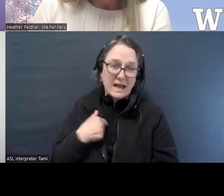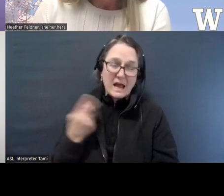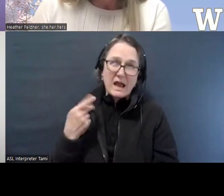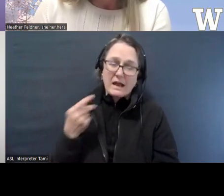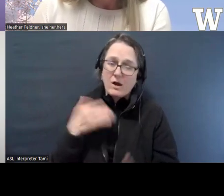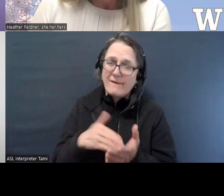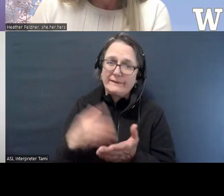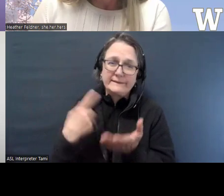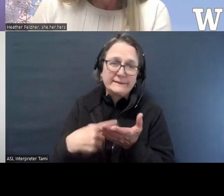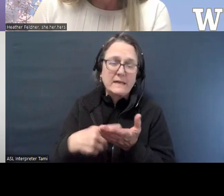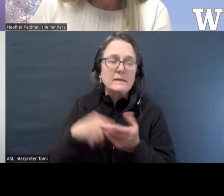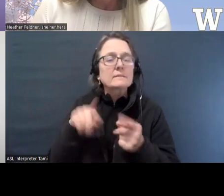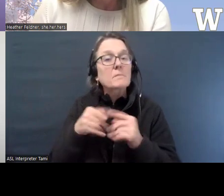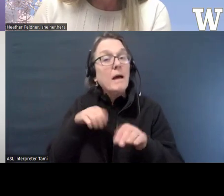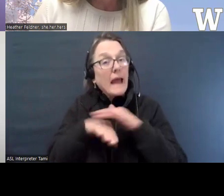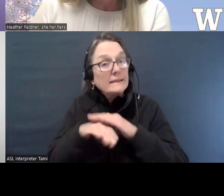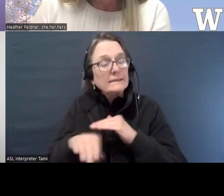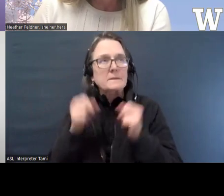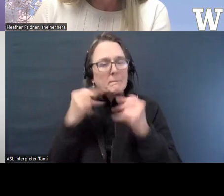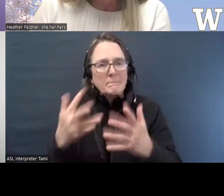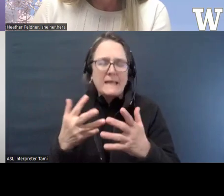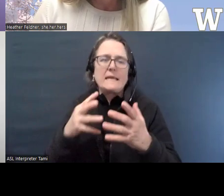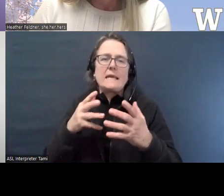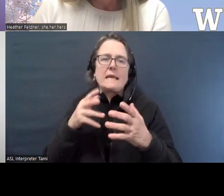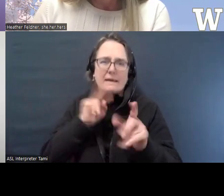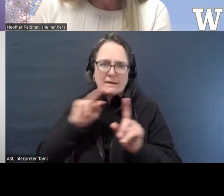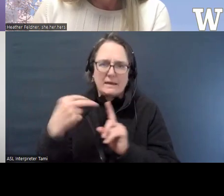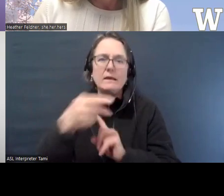And so I really appreciate you bringing that to our awareness.